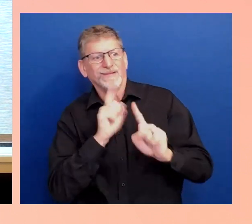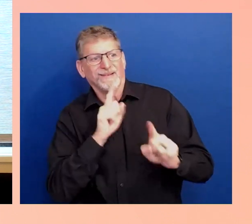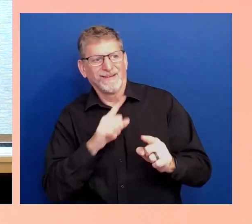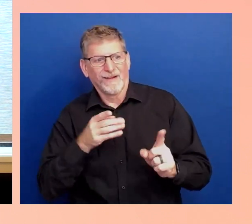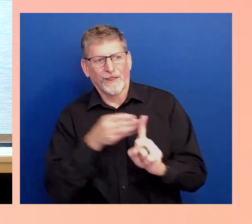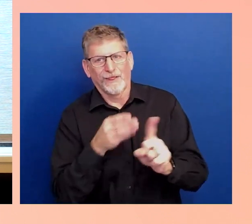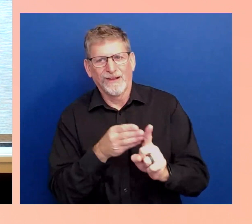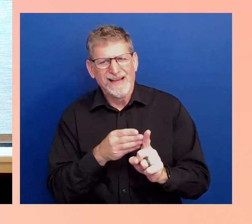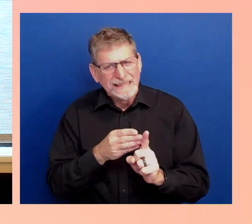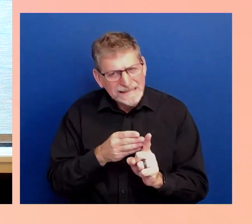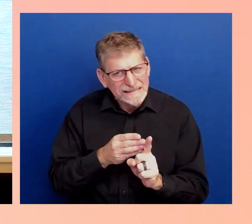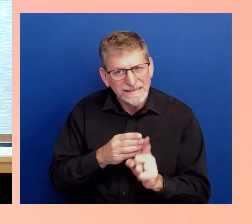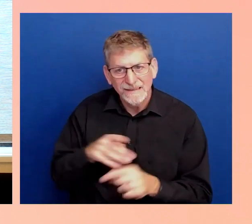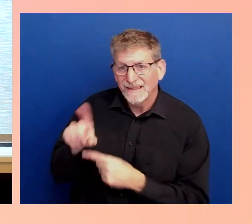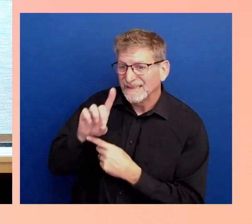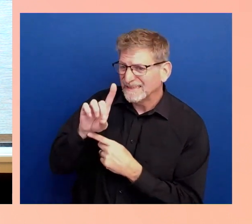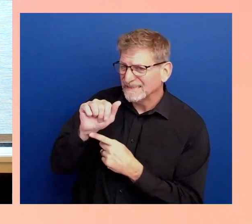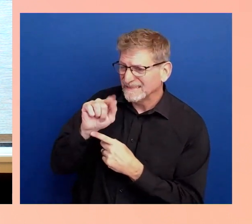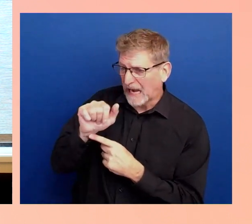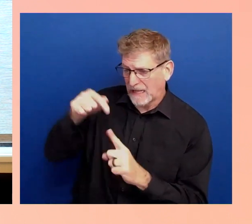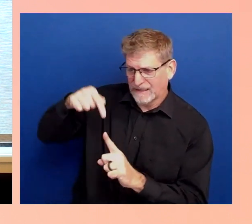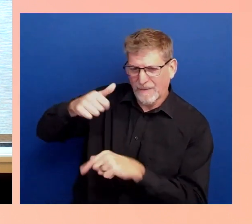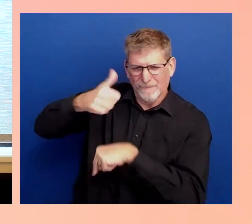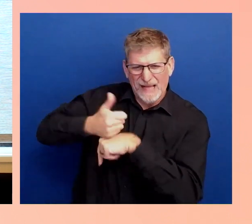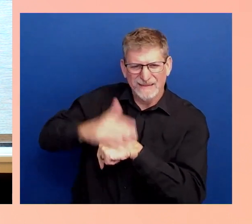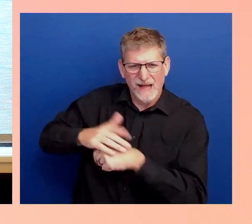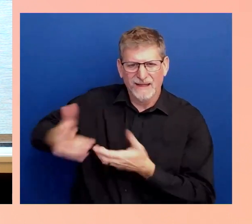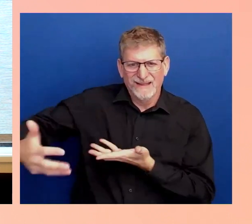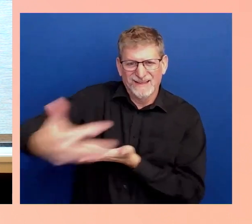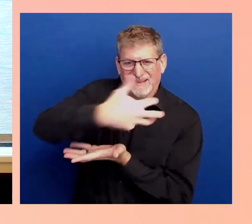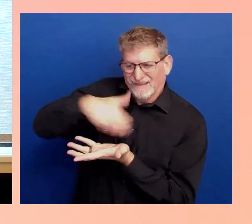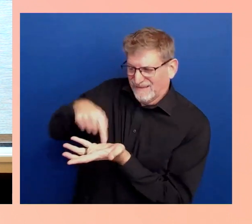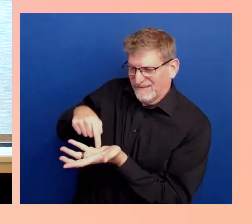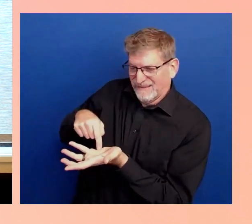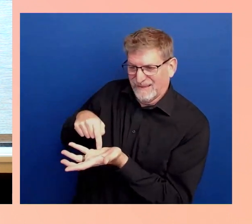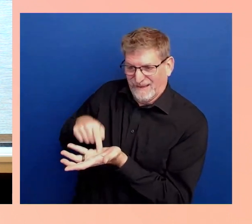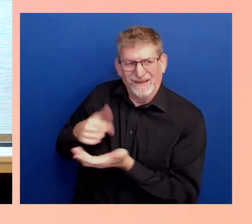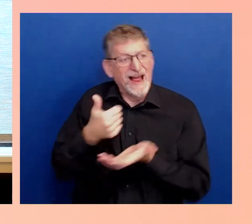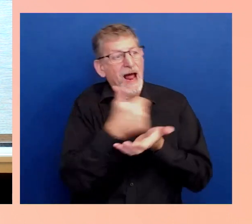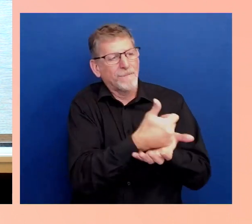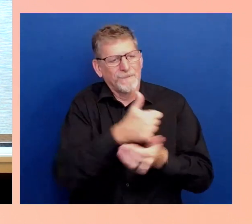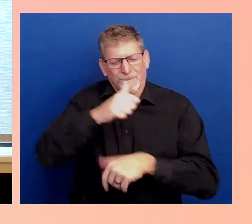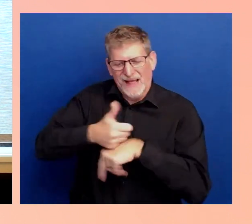so this inclusive work is really important, because when we start with the motivation,